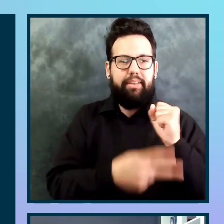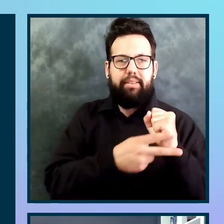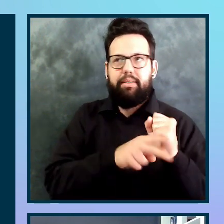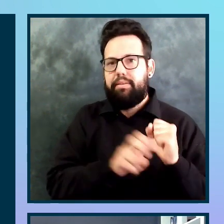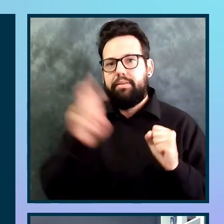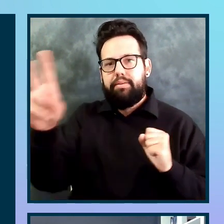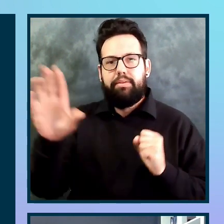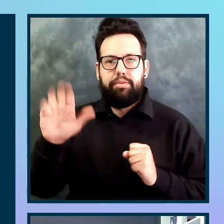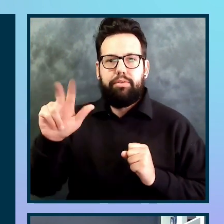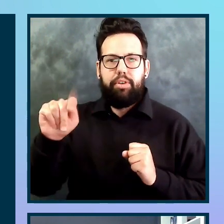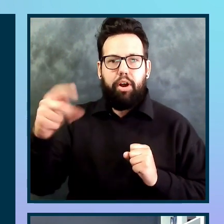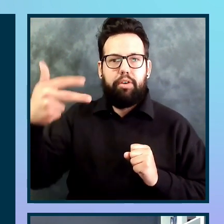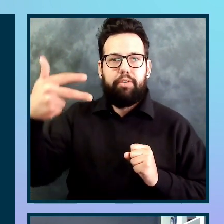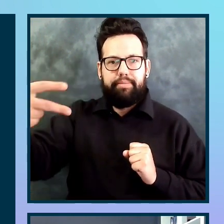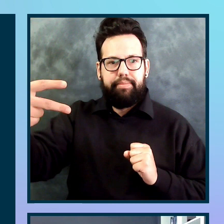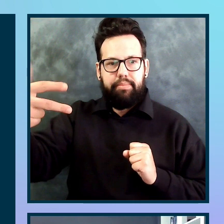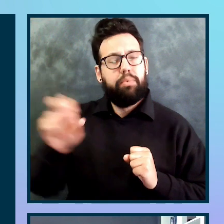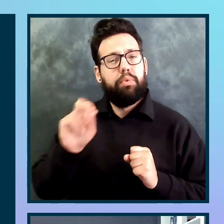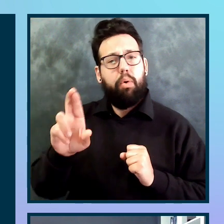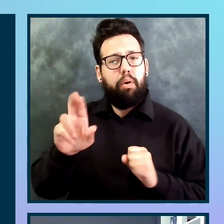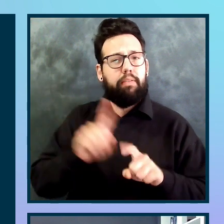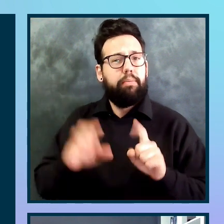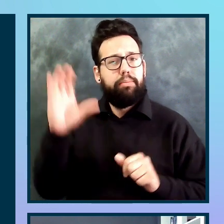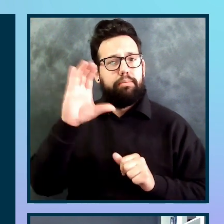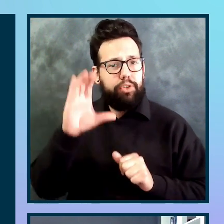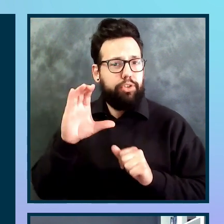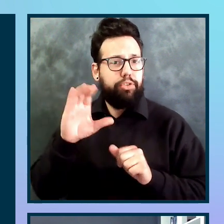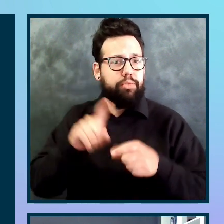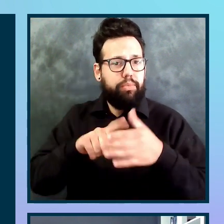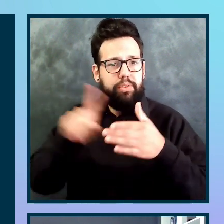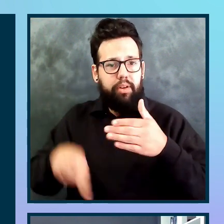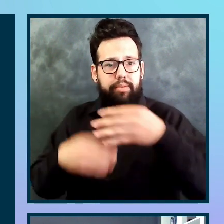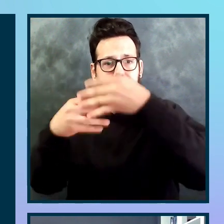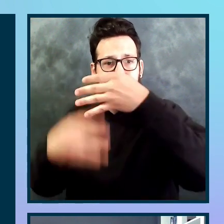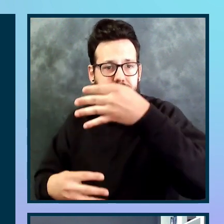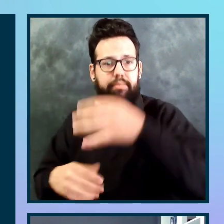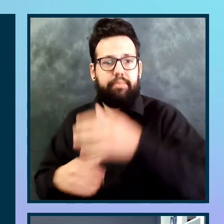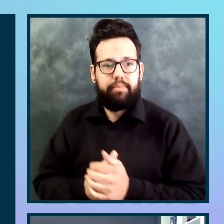On screen what I have is the same visual representation as before, to keep with the theme of the left hand side,